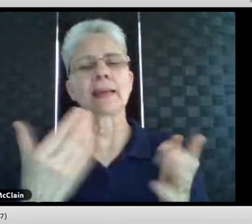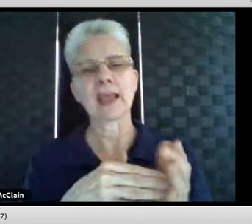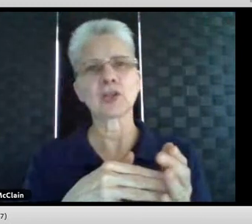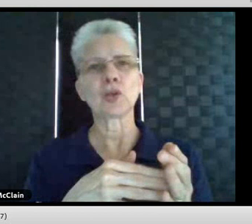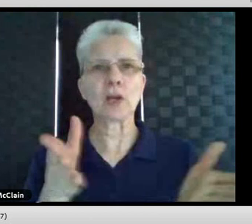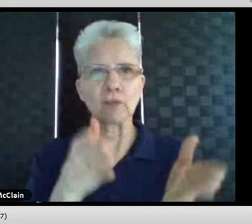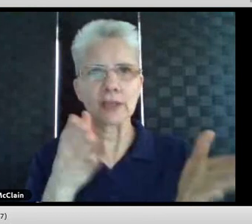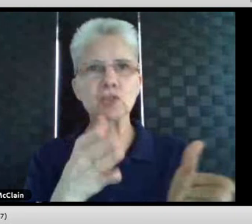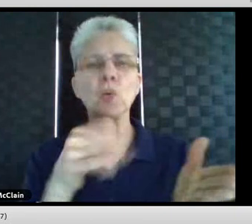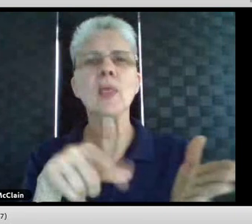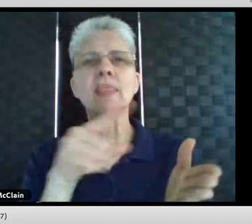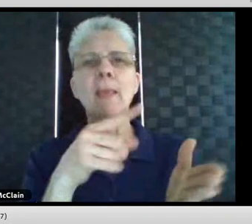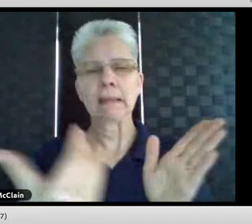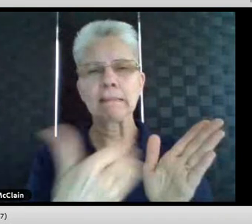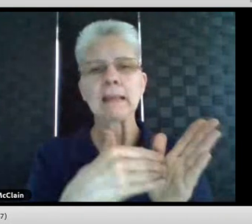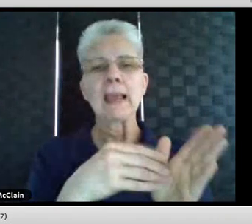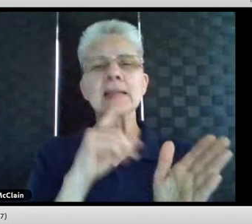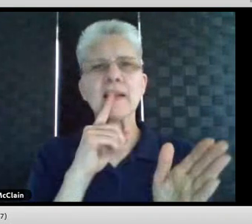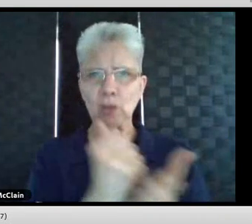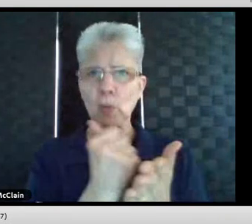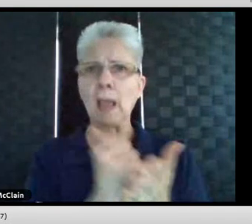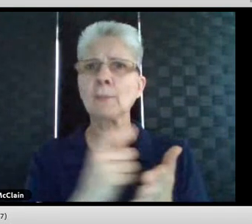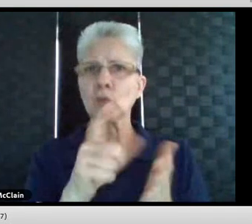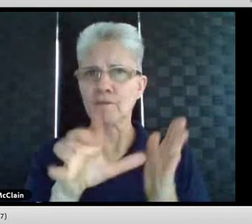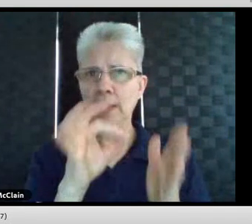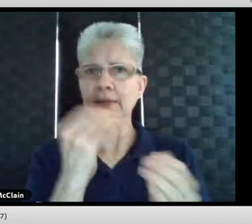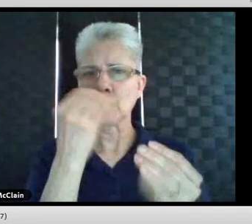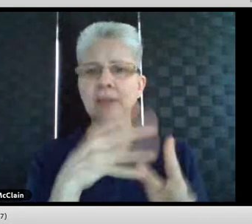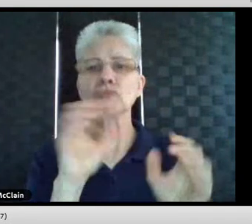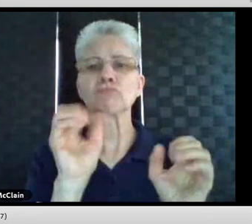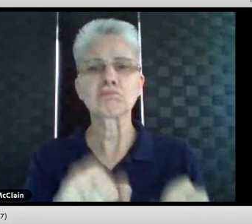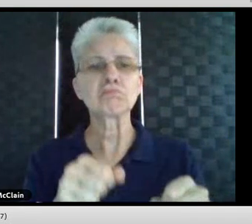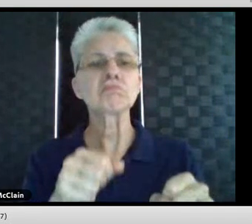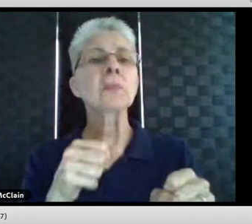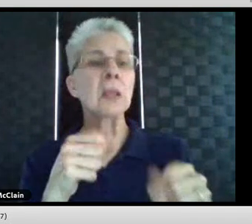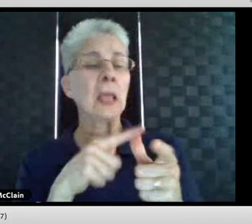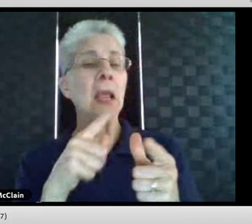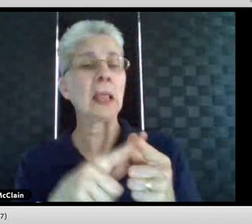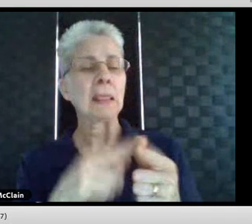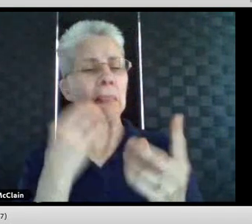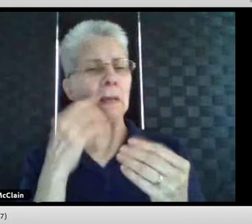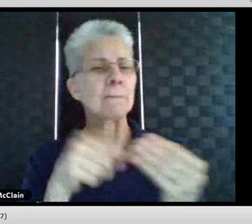"I can definitely help you find information," you know, and then thinking about things, "Are you interested in cybersecurity?"